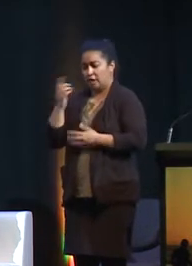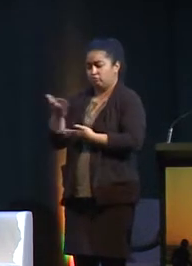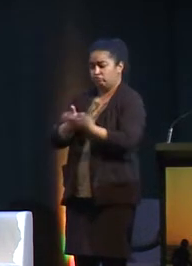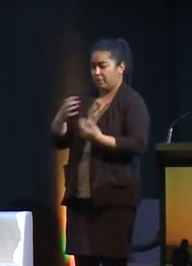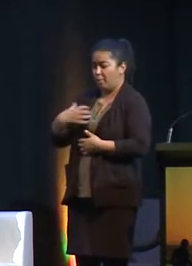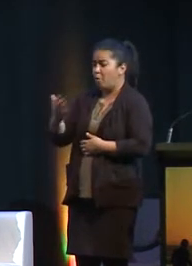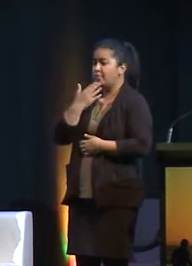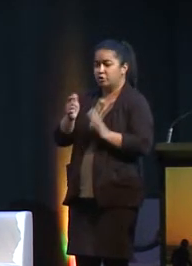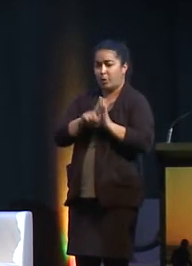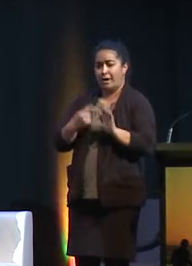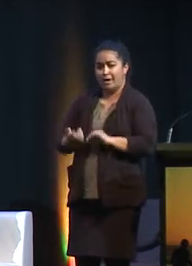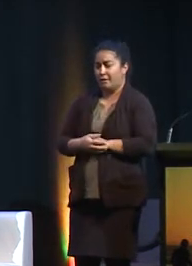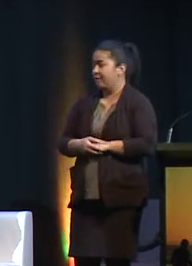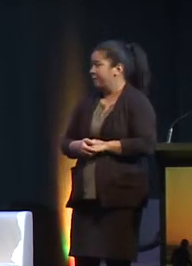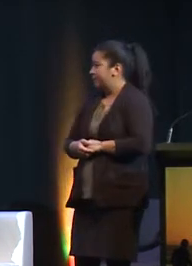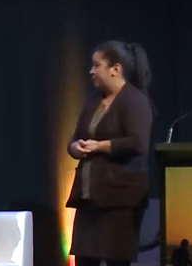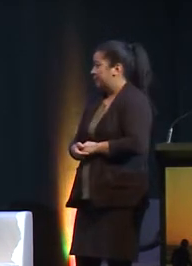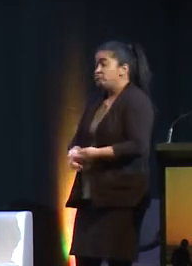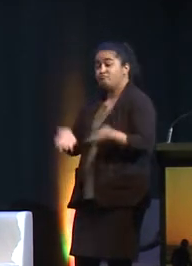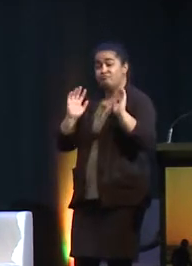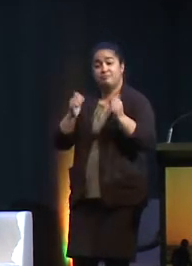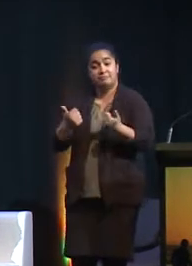to the roadmap? Joanna: Sure thanks Grant, well I think just